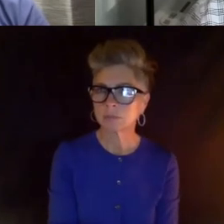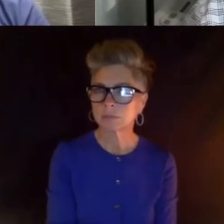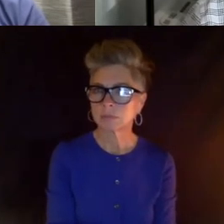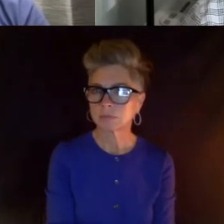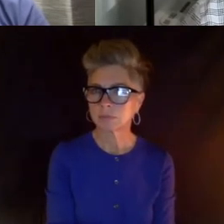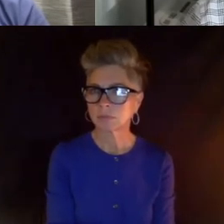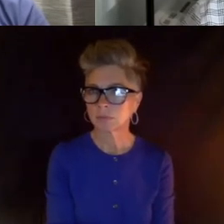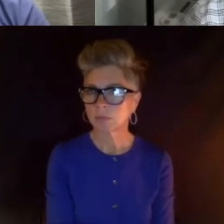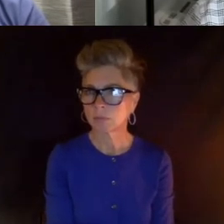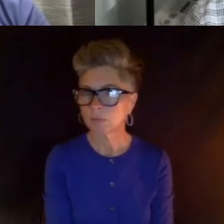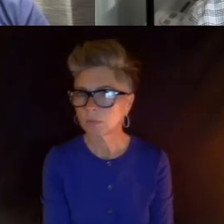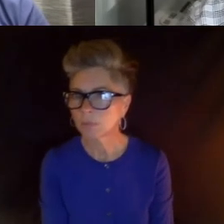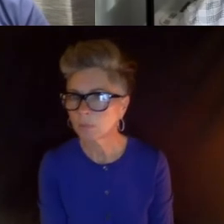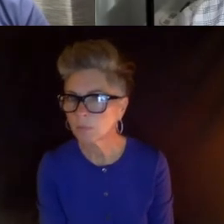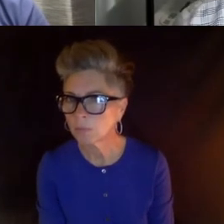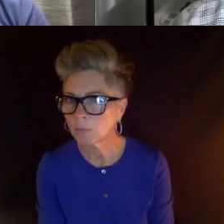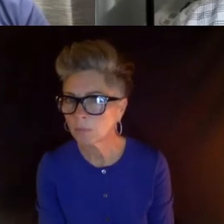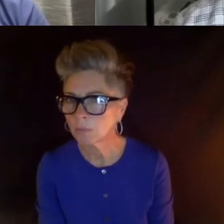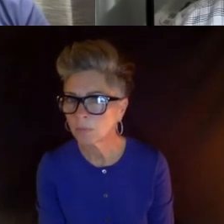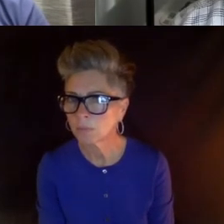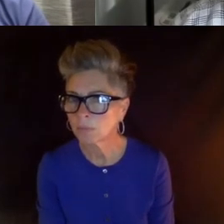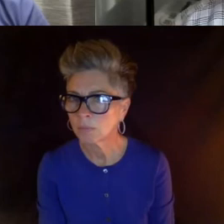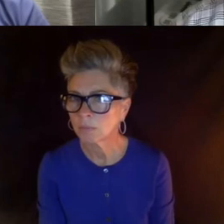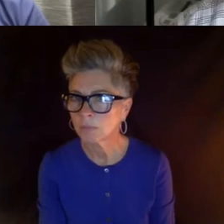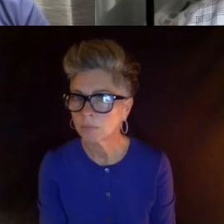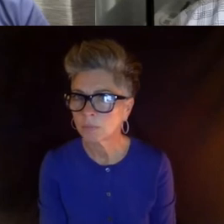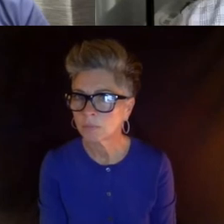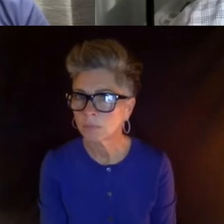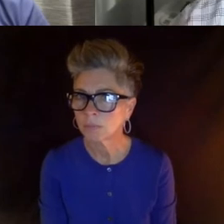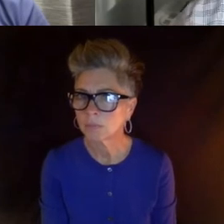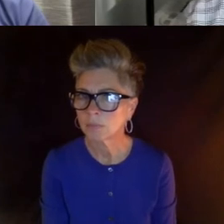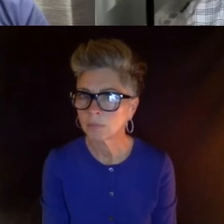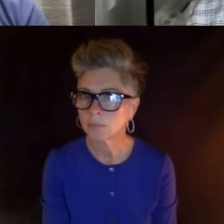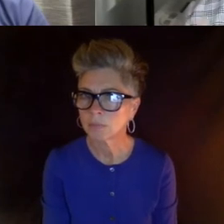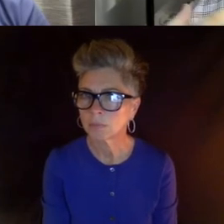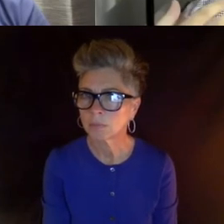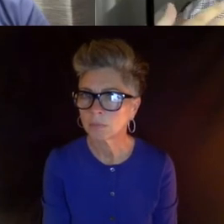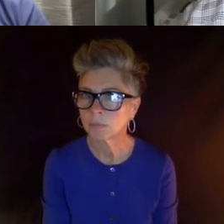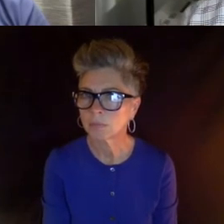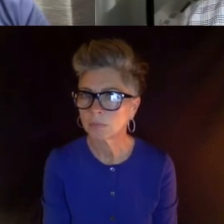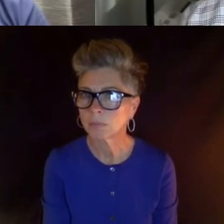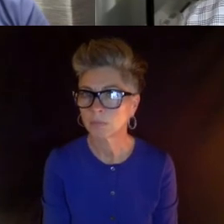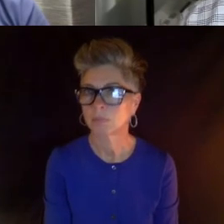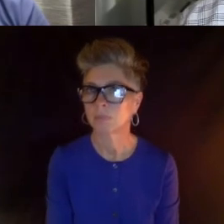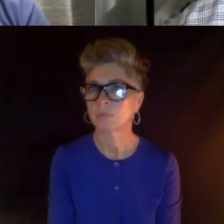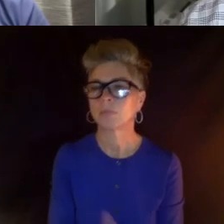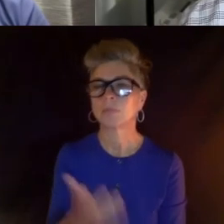Could you talk a little bit about the things like lab tests and providers who are more familiar